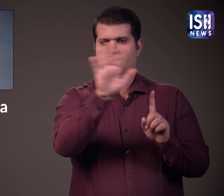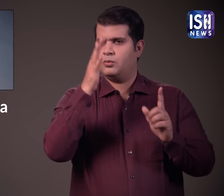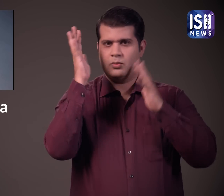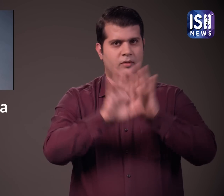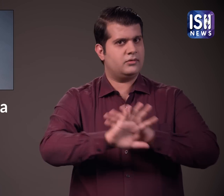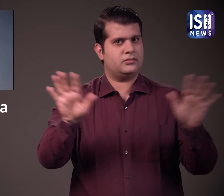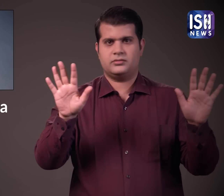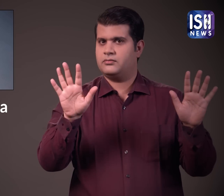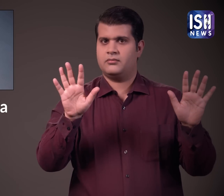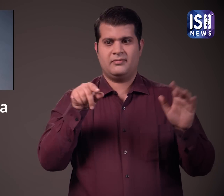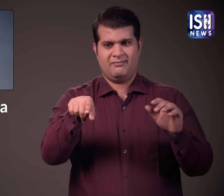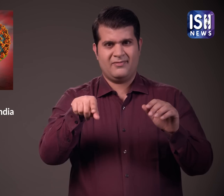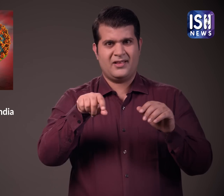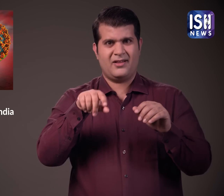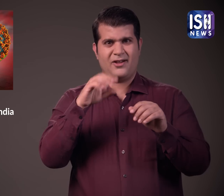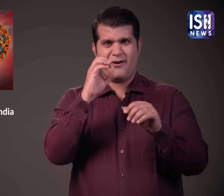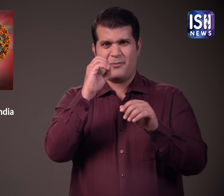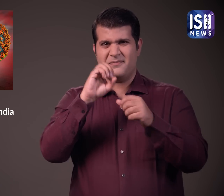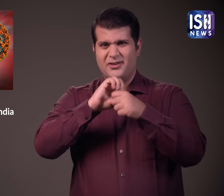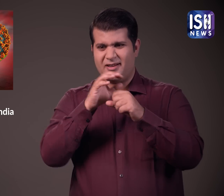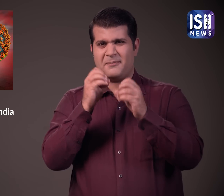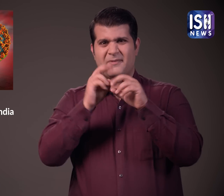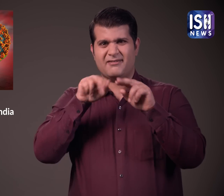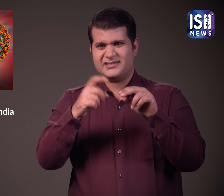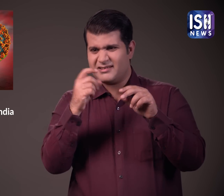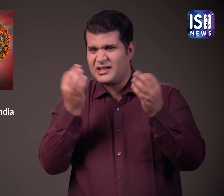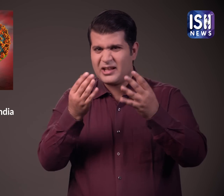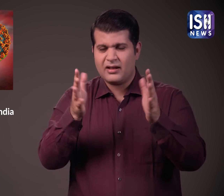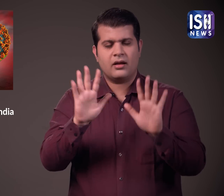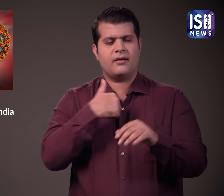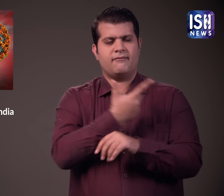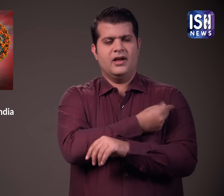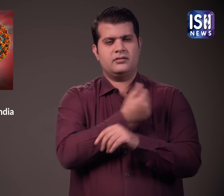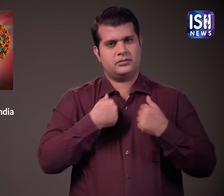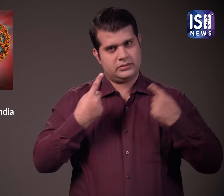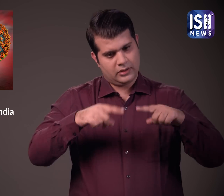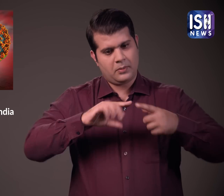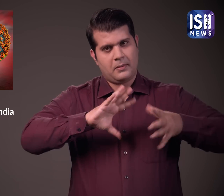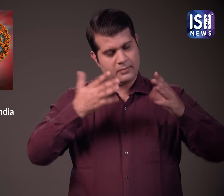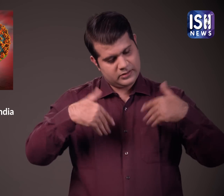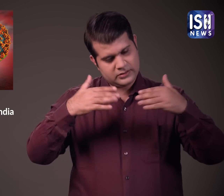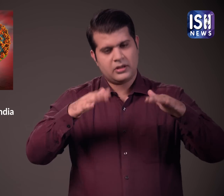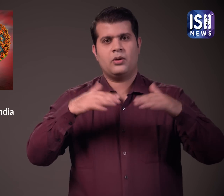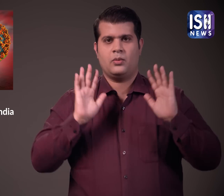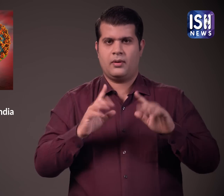"There is nothing to panic about the BF.7 variant. We are manufacturing the vaccine.